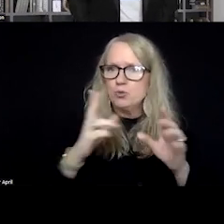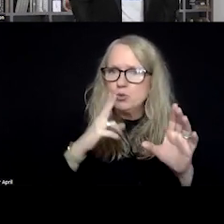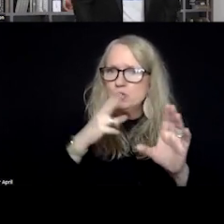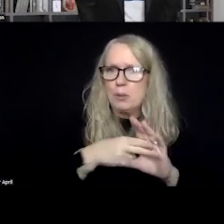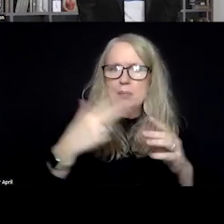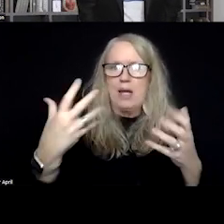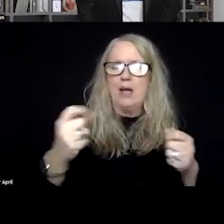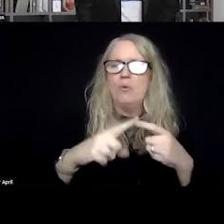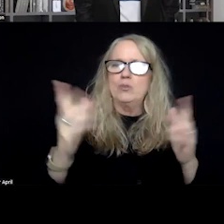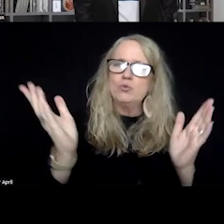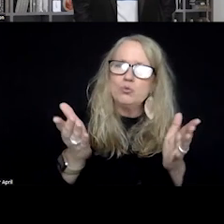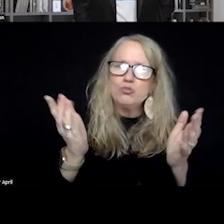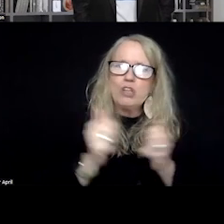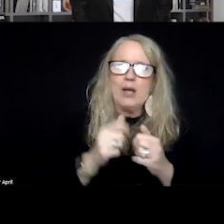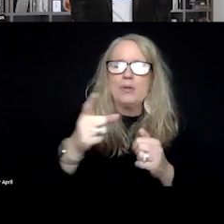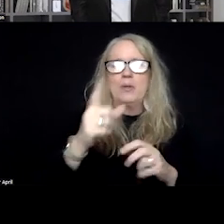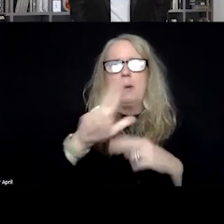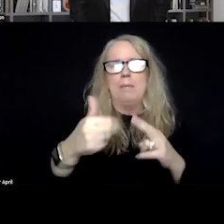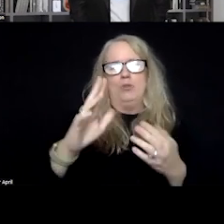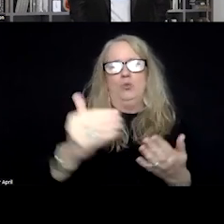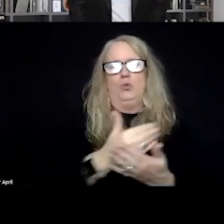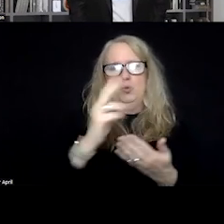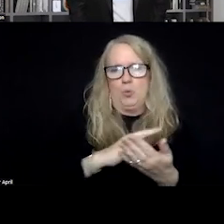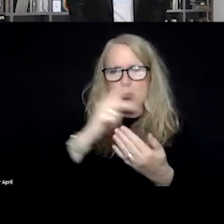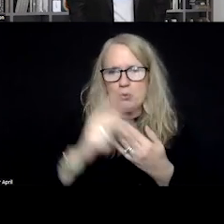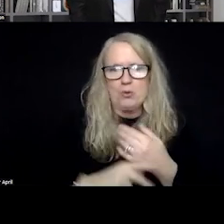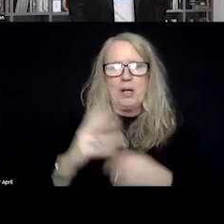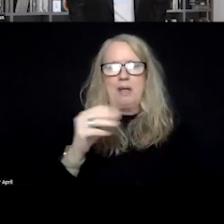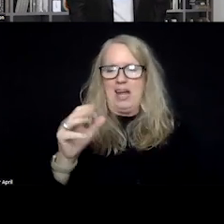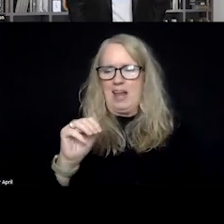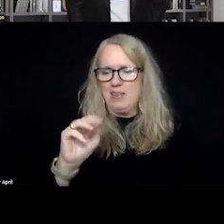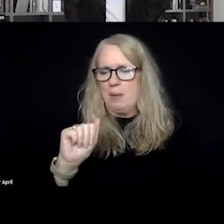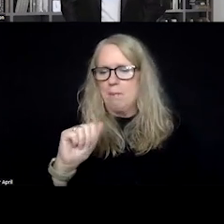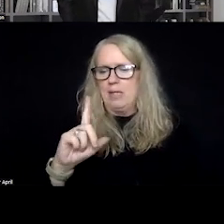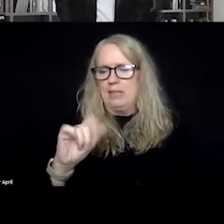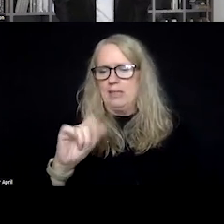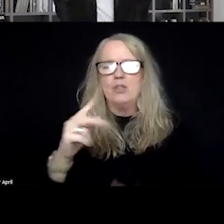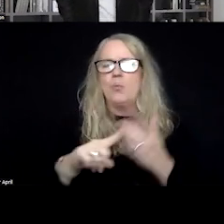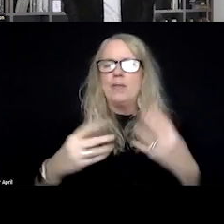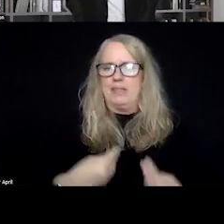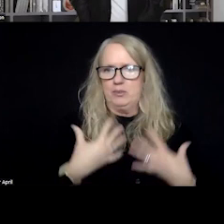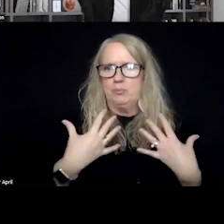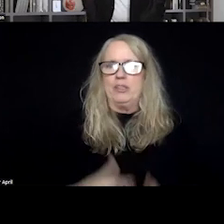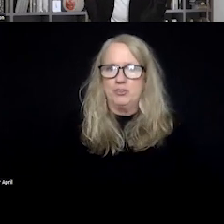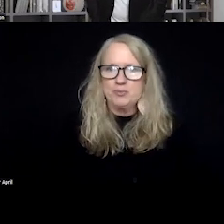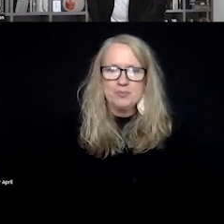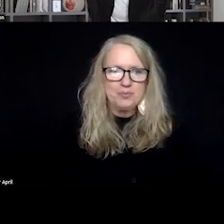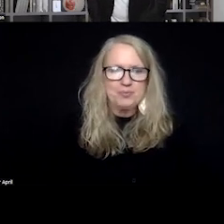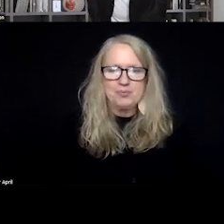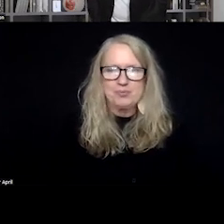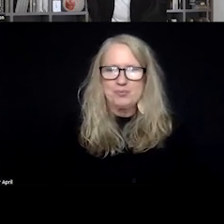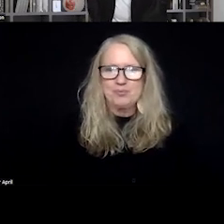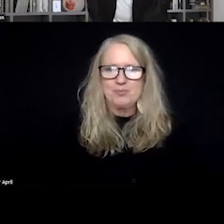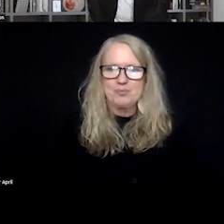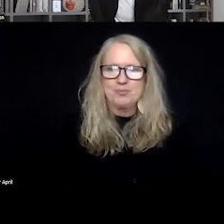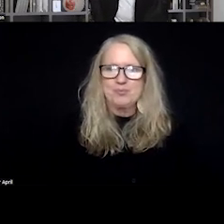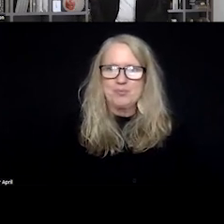CHAT WITH YOU ABOUT YOUR NEW PROGRAM AND WHAT THE INSPIRATION